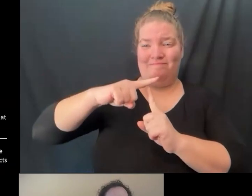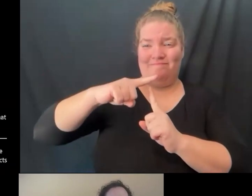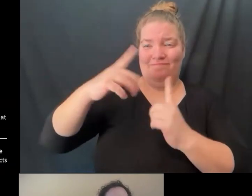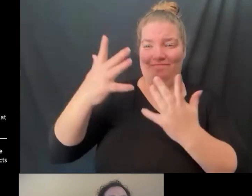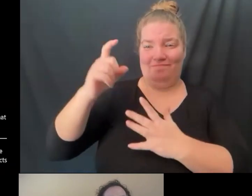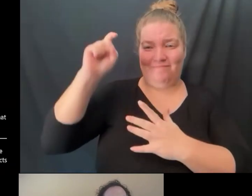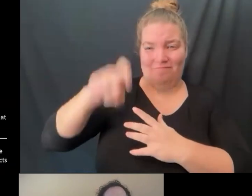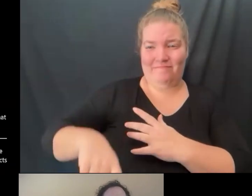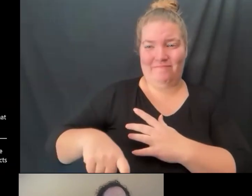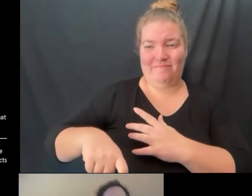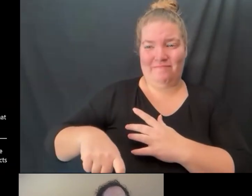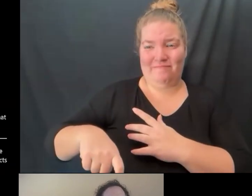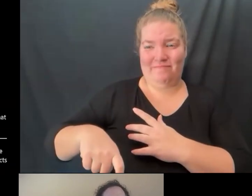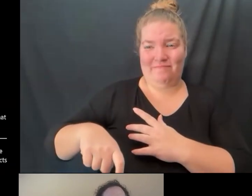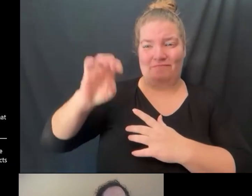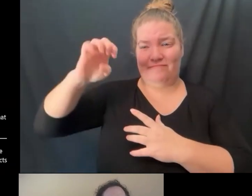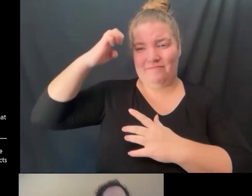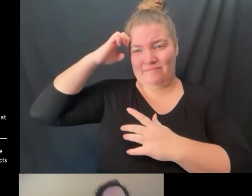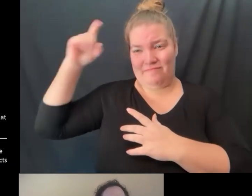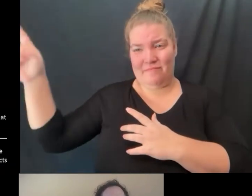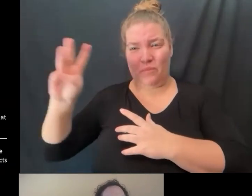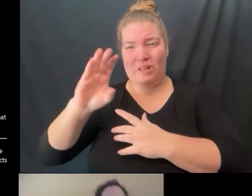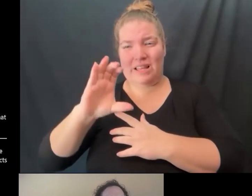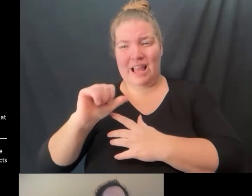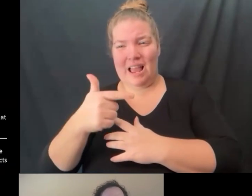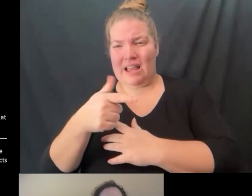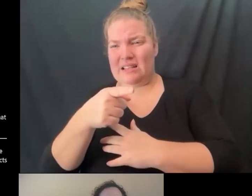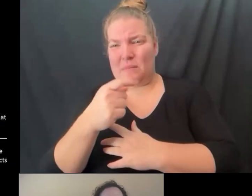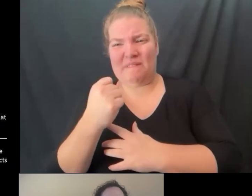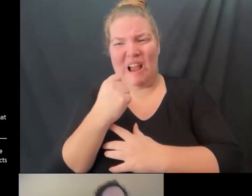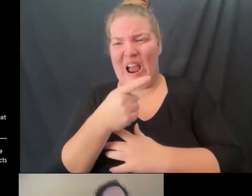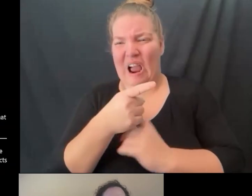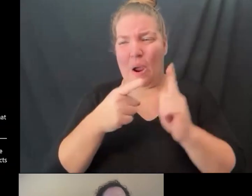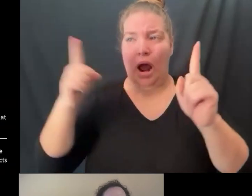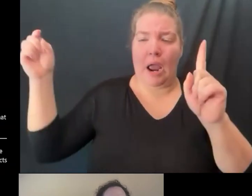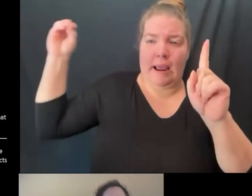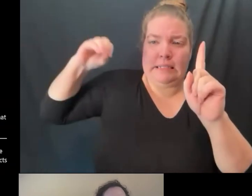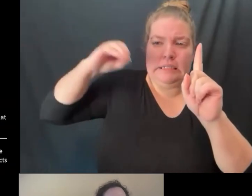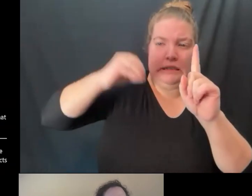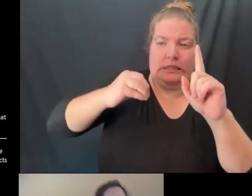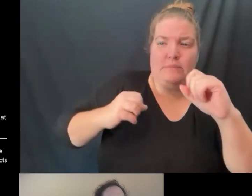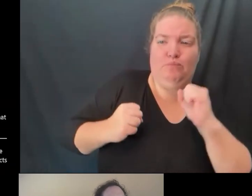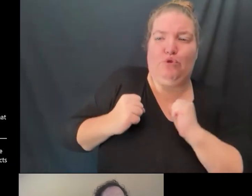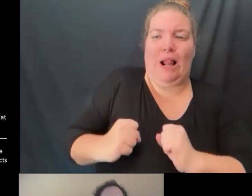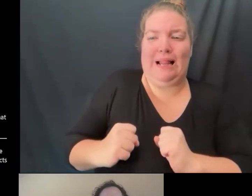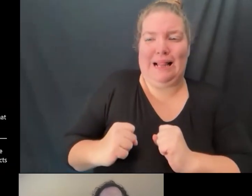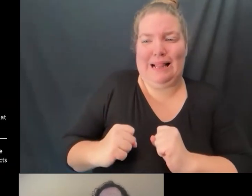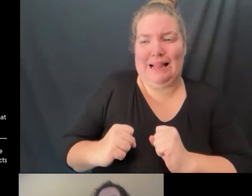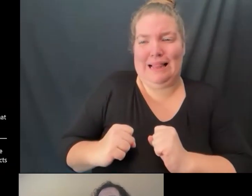that the EU thought that WCAG didn't go far enough. So they decided to put in a number of other things,